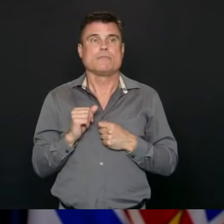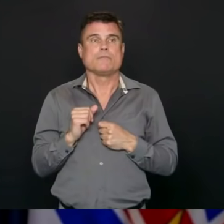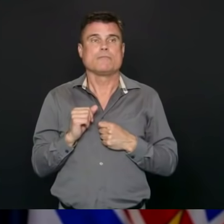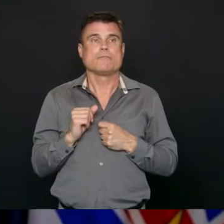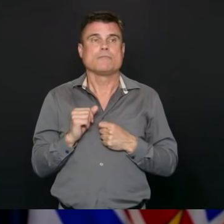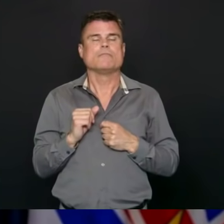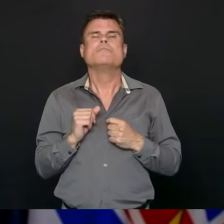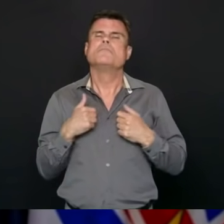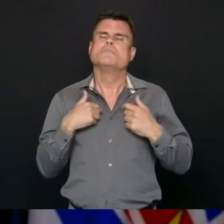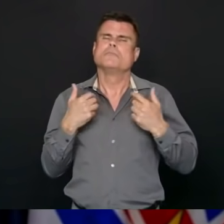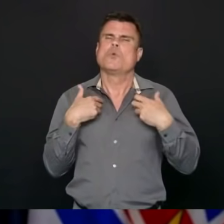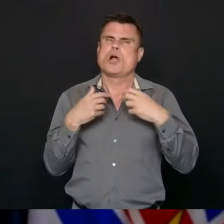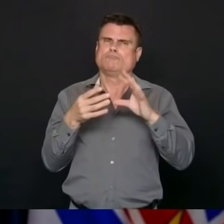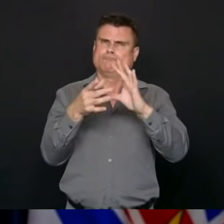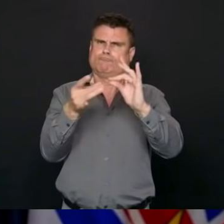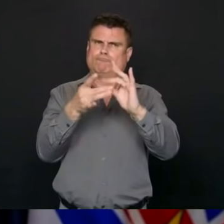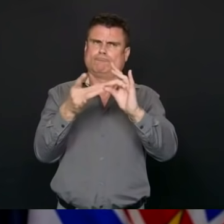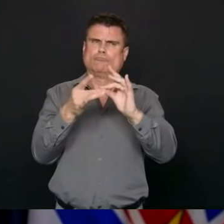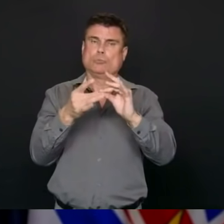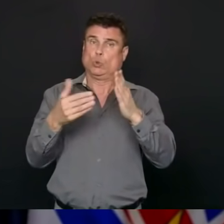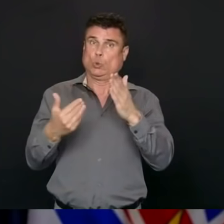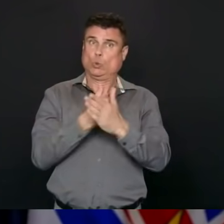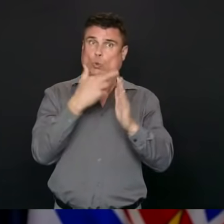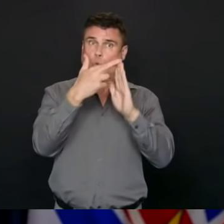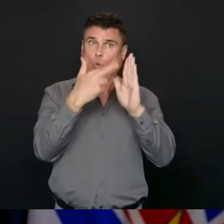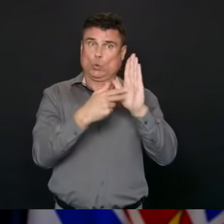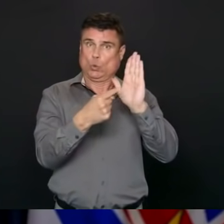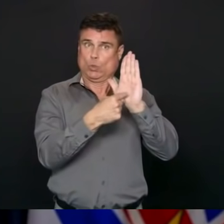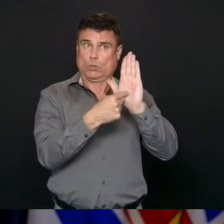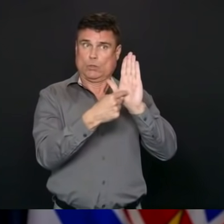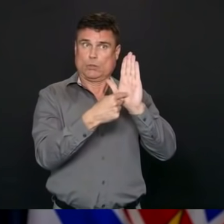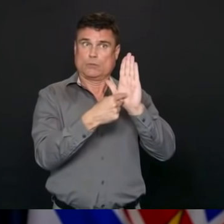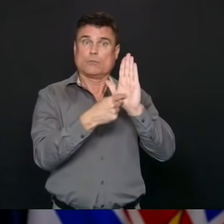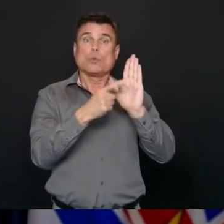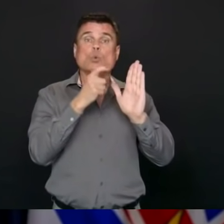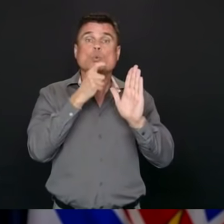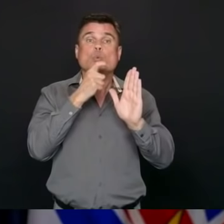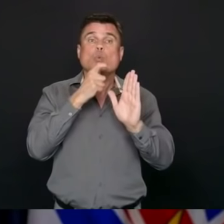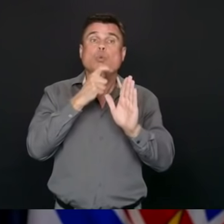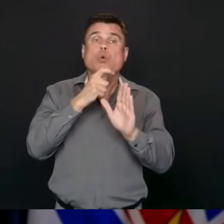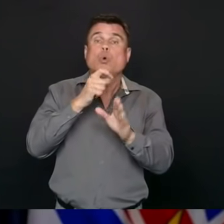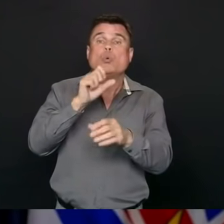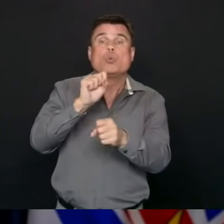This is a proposal on long-term care that will have people working on long-term care, working at a single site.